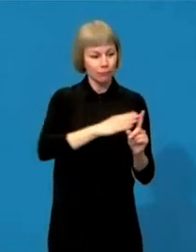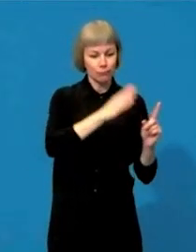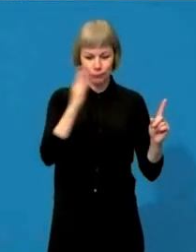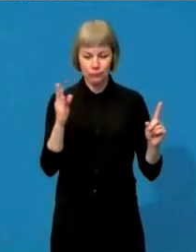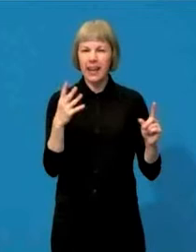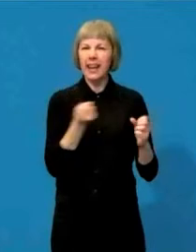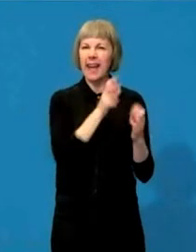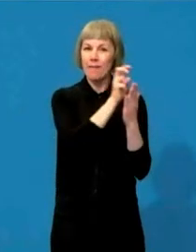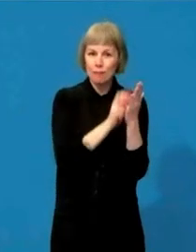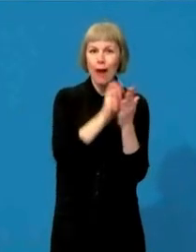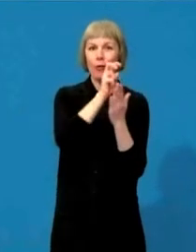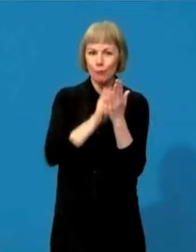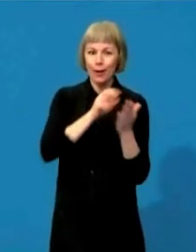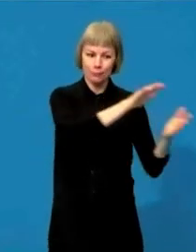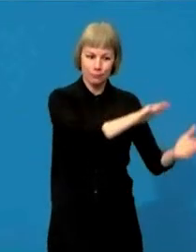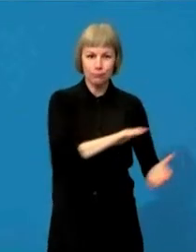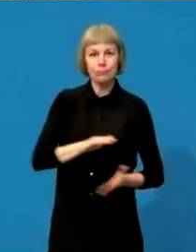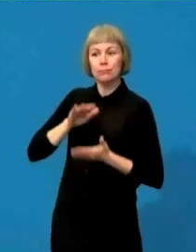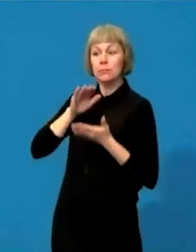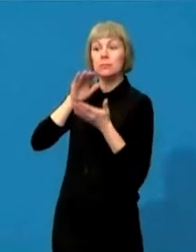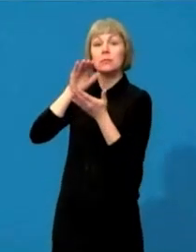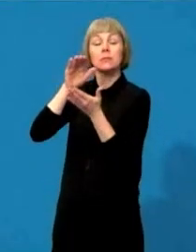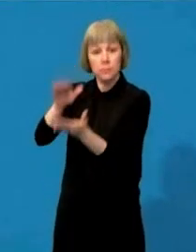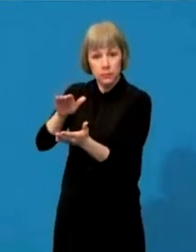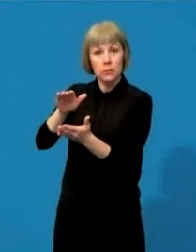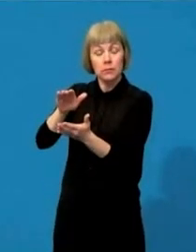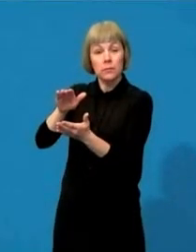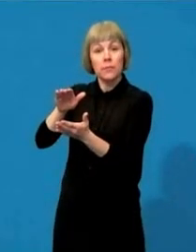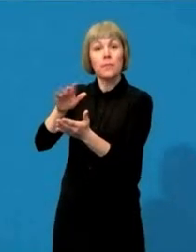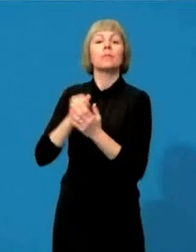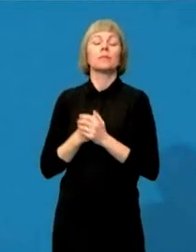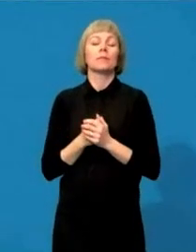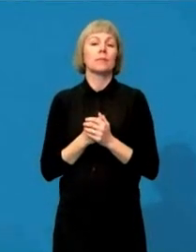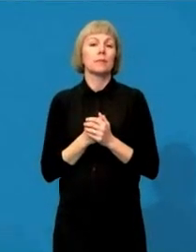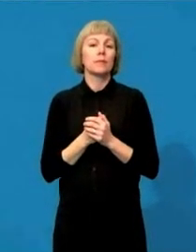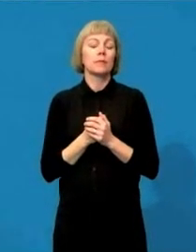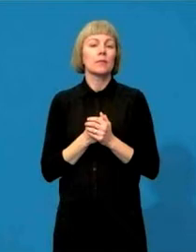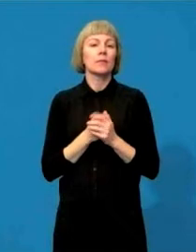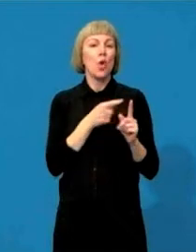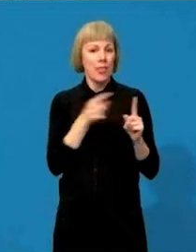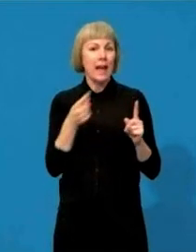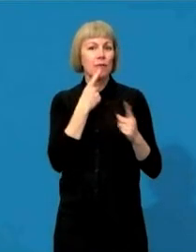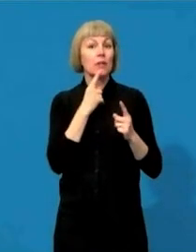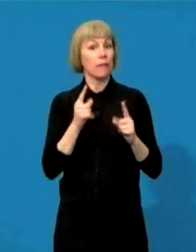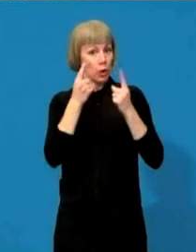in WA. But whether that - those information, the historical information of him as a young